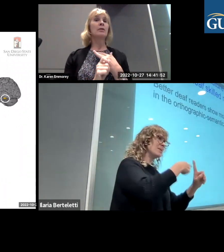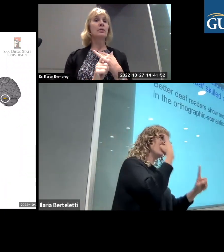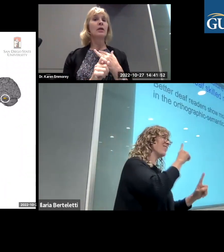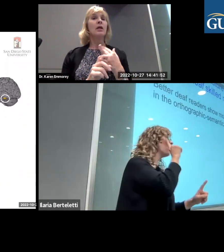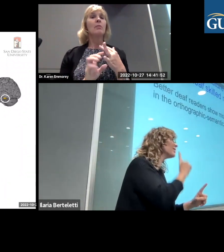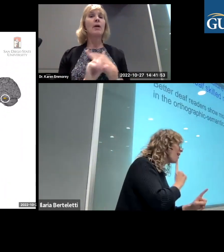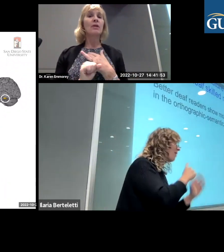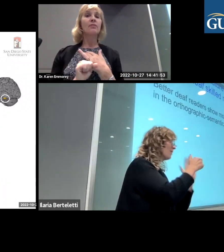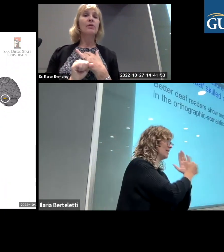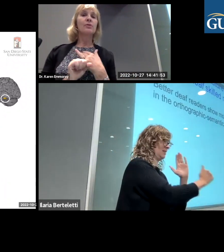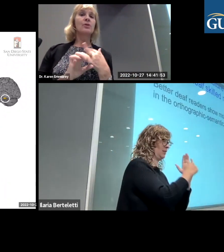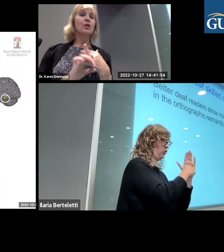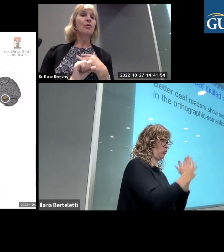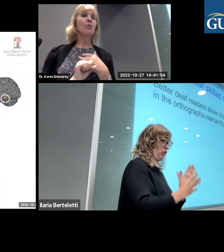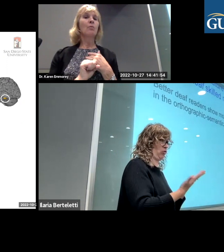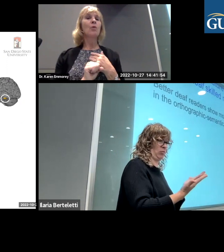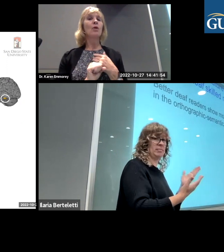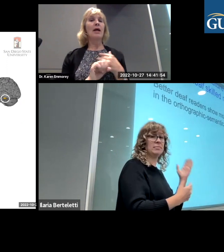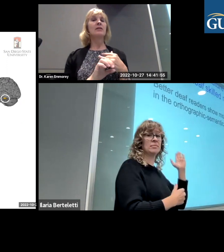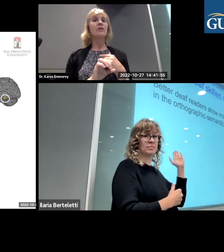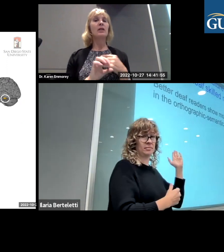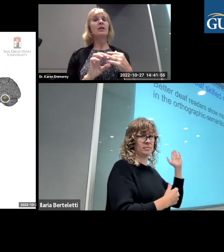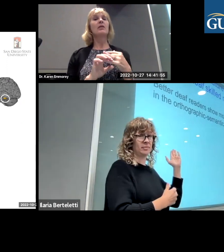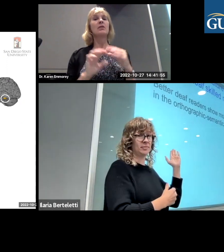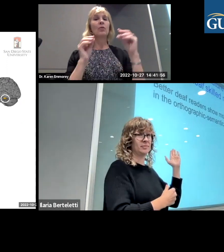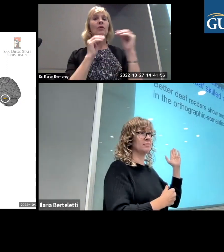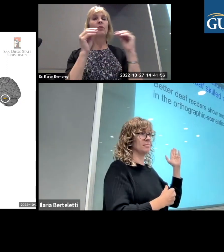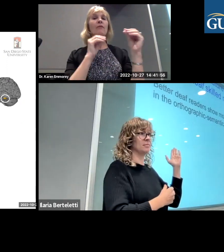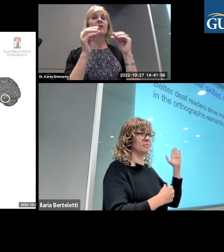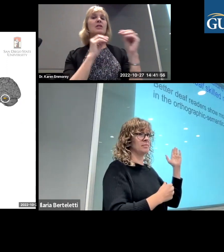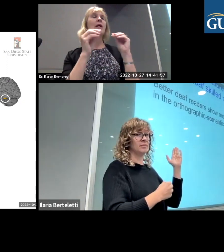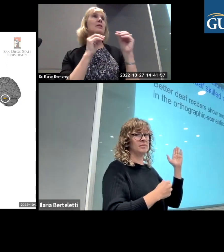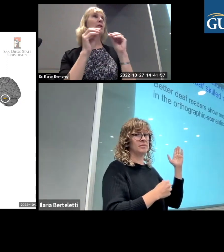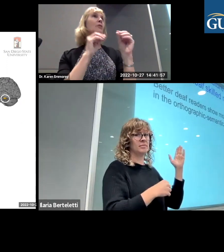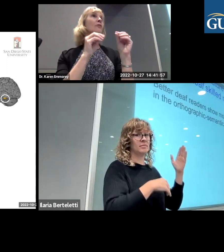Skilled readers engage that reader that that region, either more consistently or more strongly,